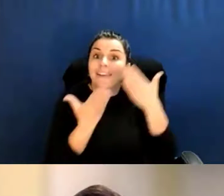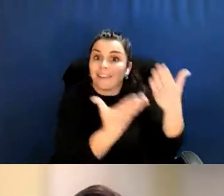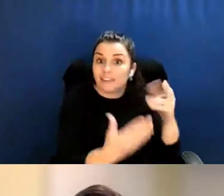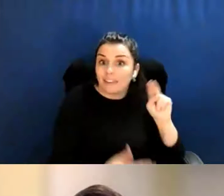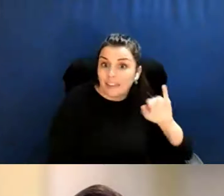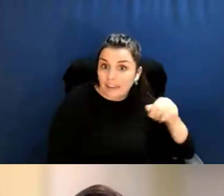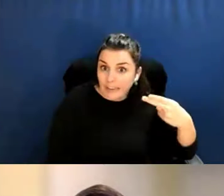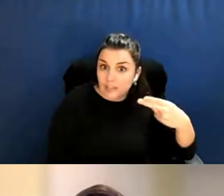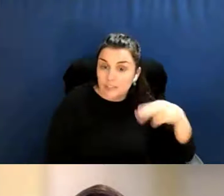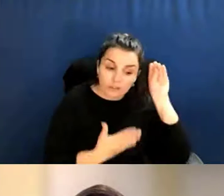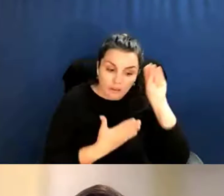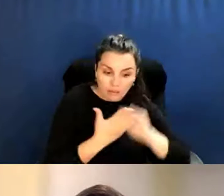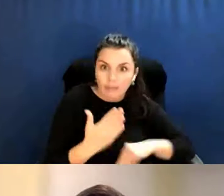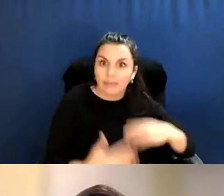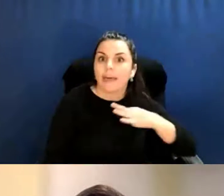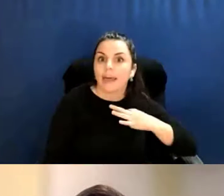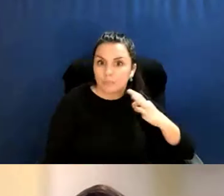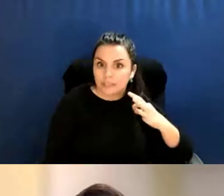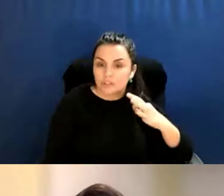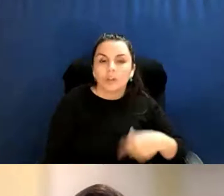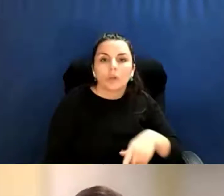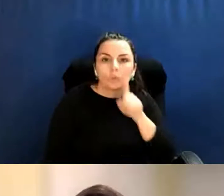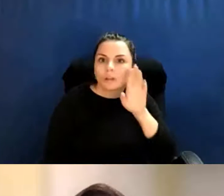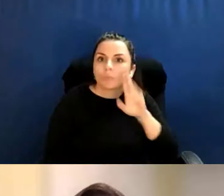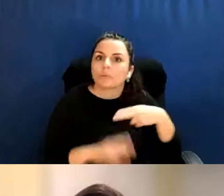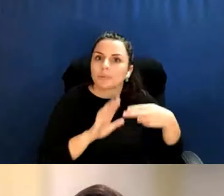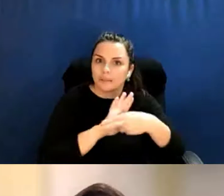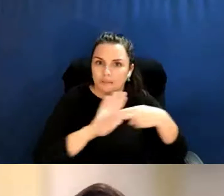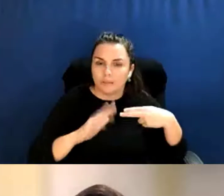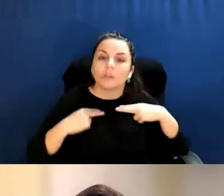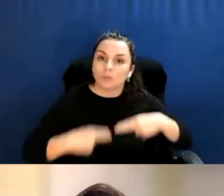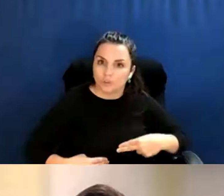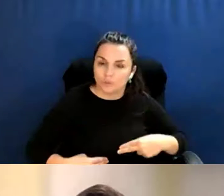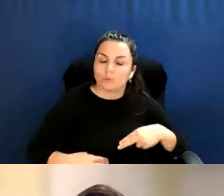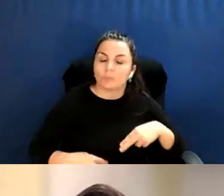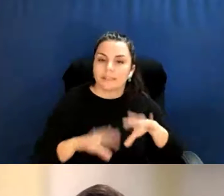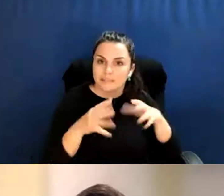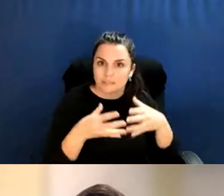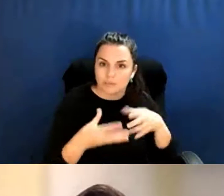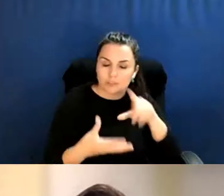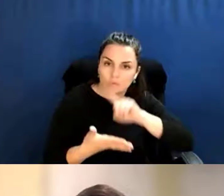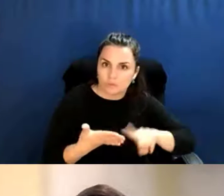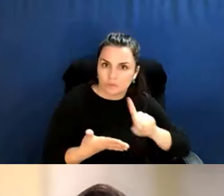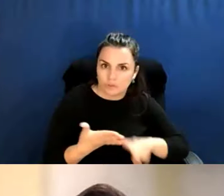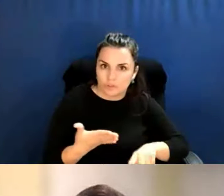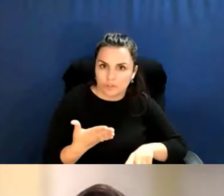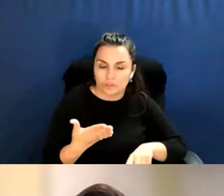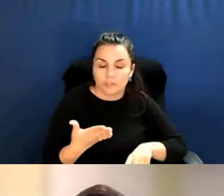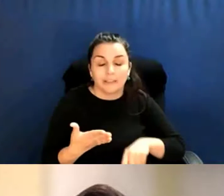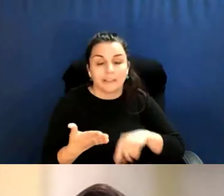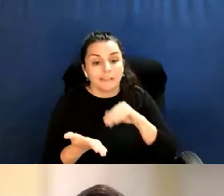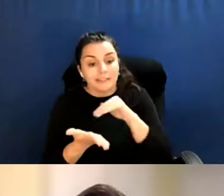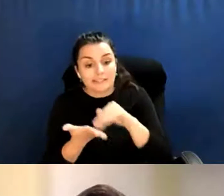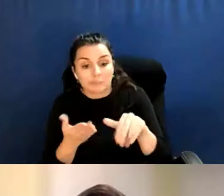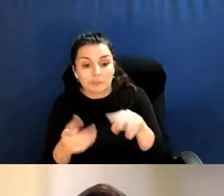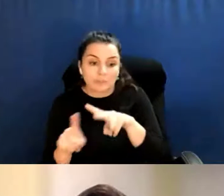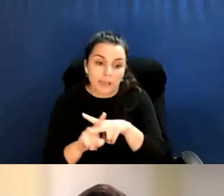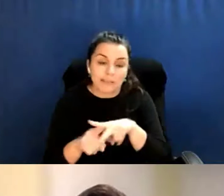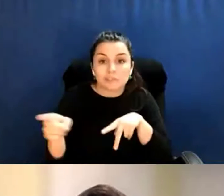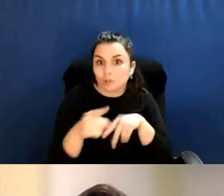it will be considered as a human subjects research whether or not exemption applies. That's your determination and that's for you to justify.